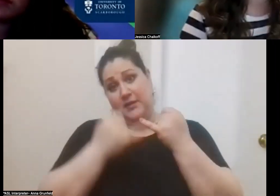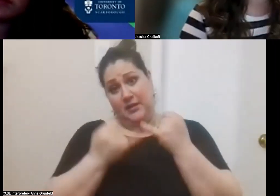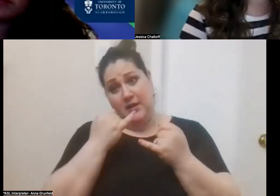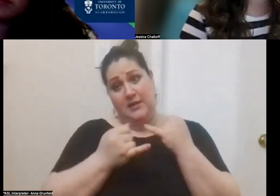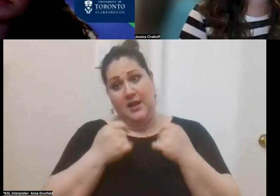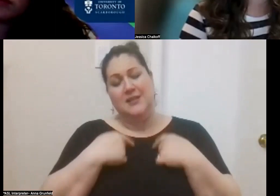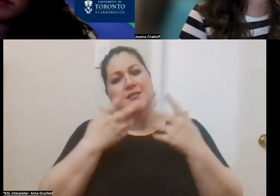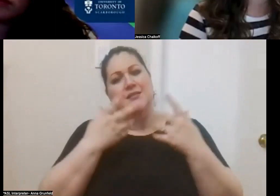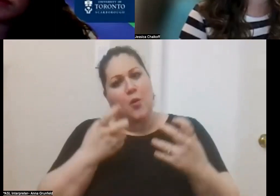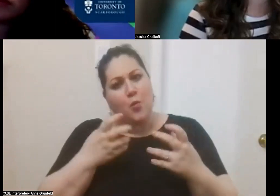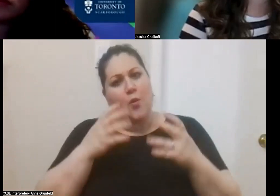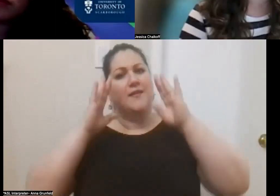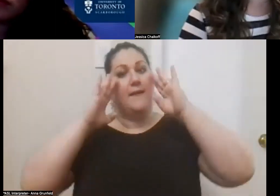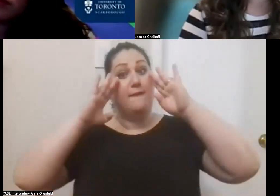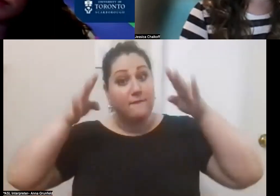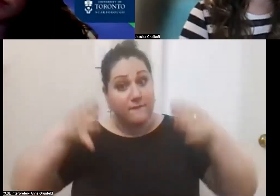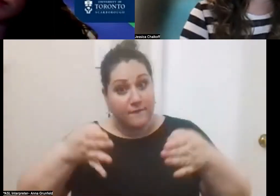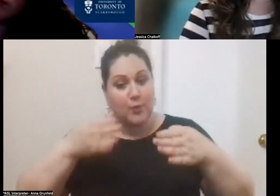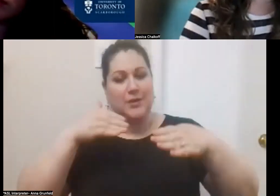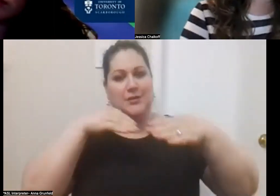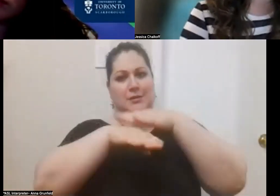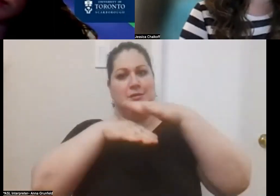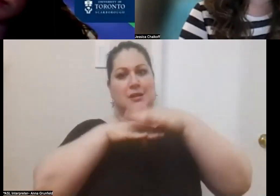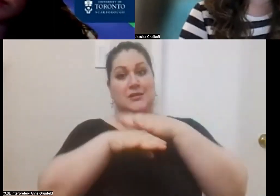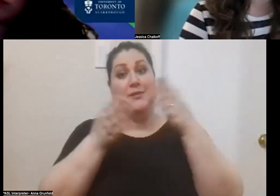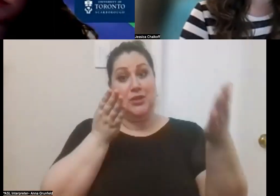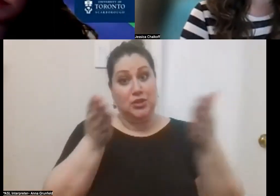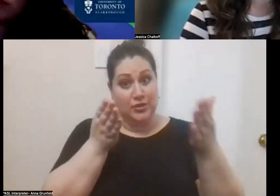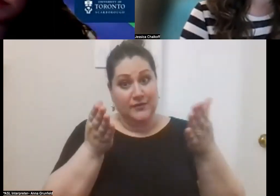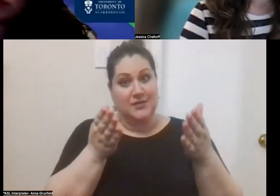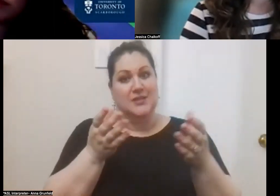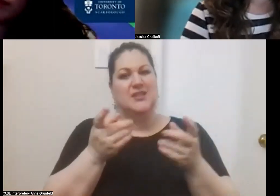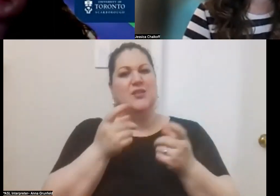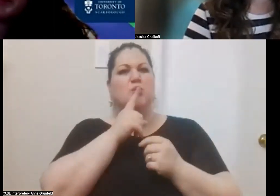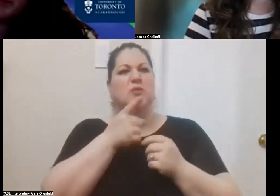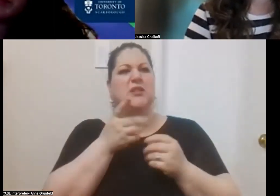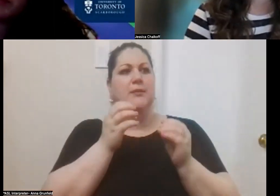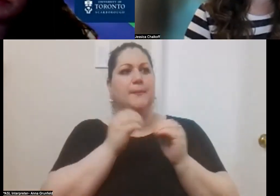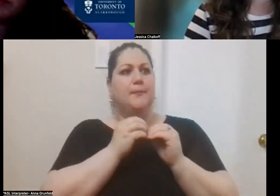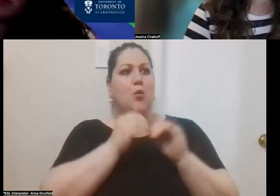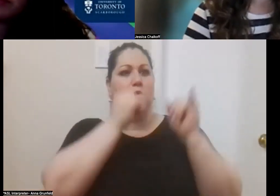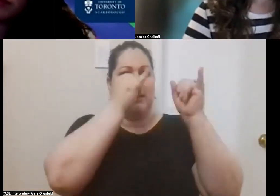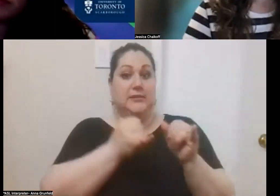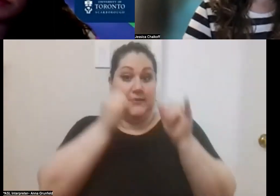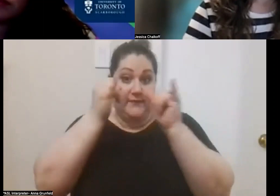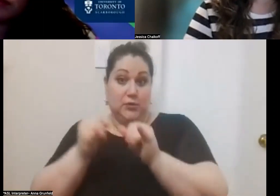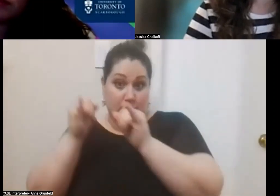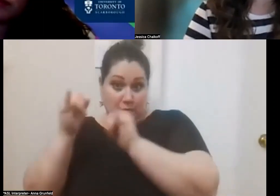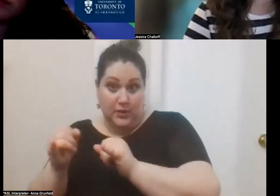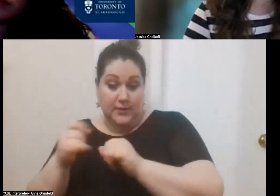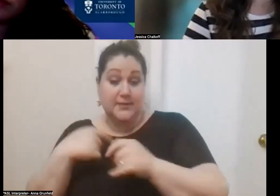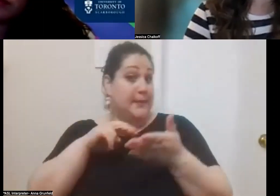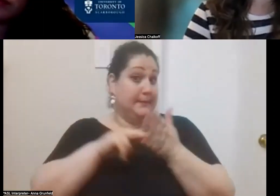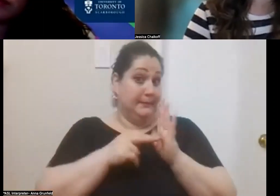on accessibility services, be more individualized. And what I mean by that, it's not black and white.